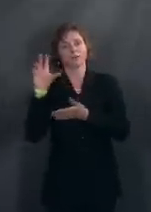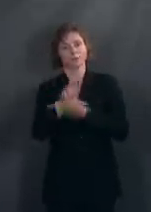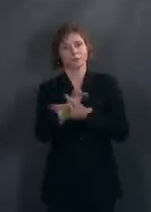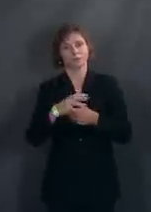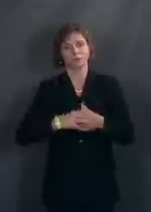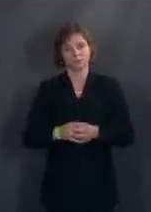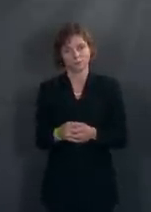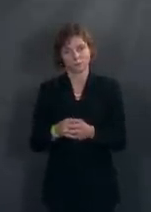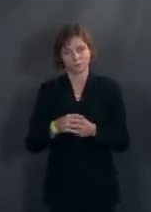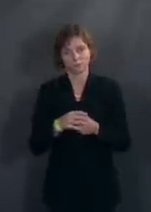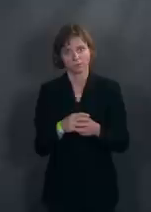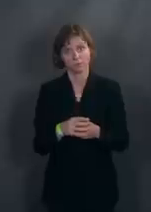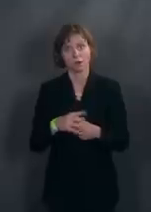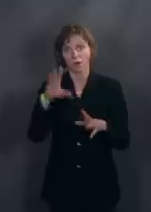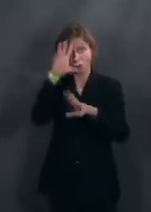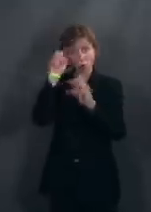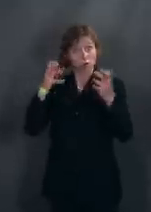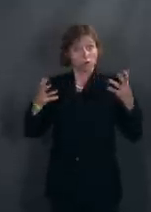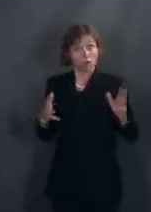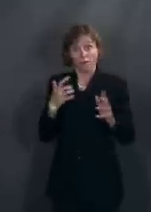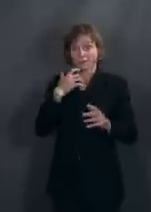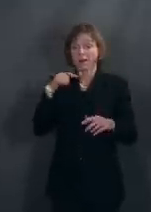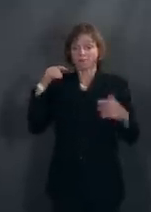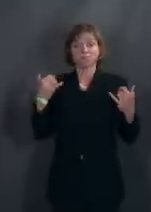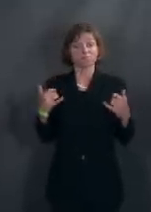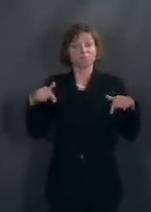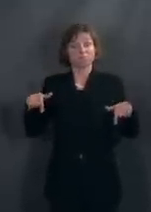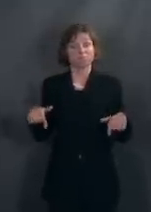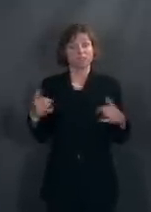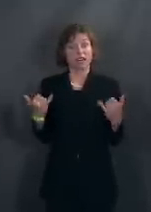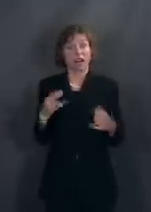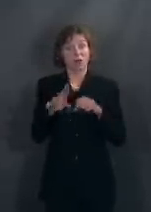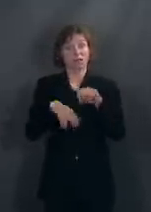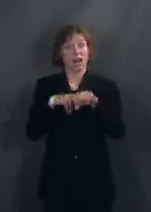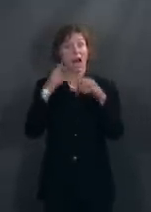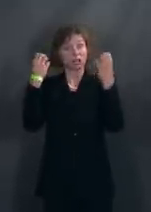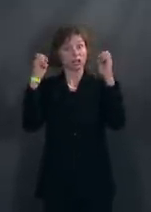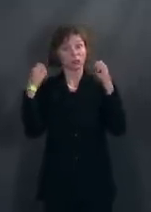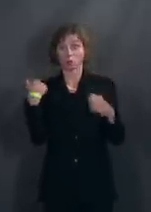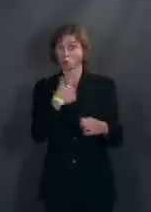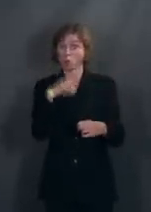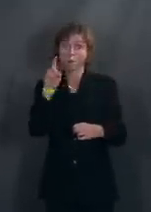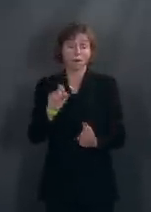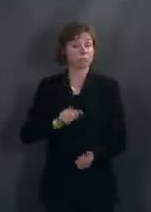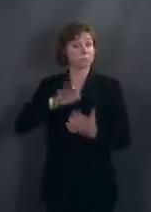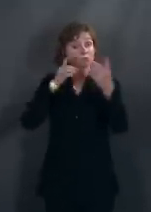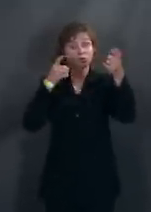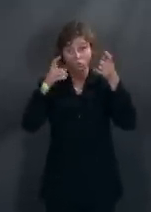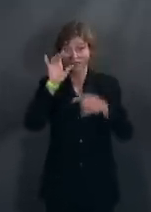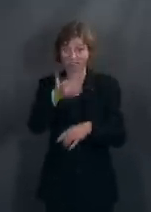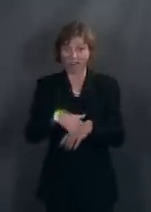As the president has said, this is a national emergency and we are treating it as such, we're bringing the full force